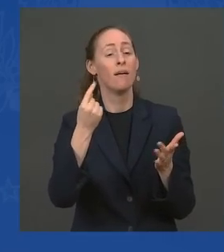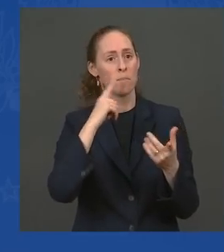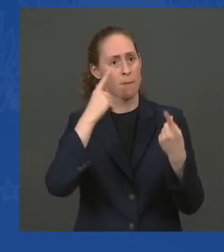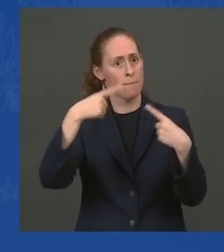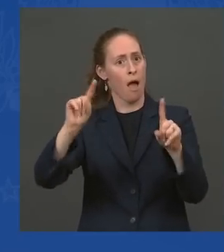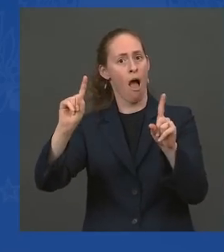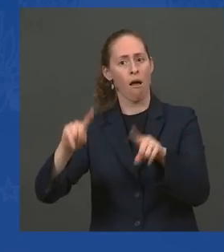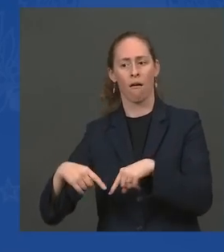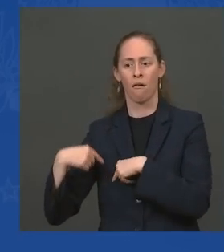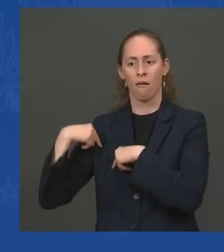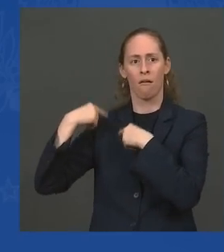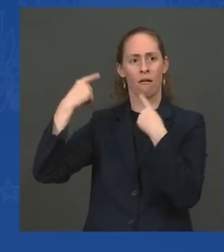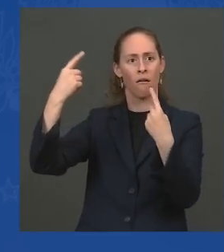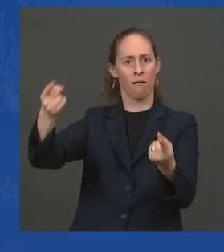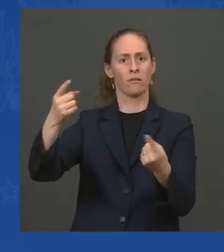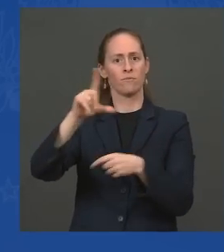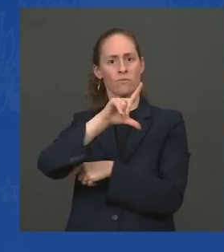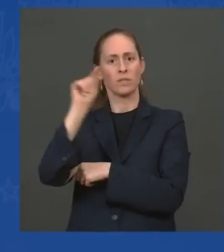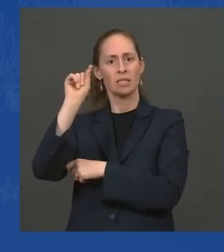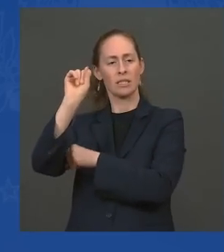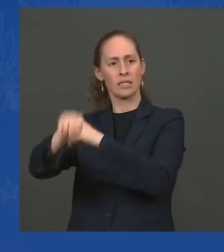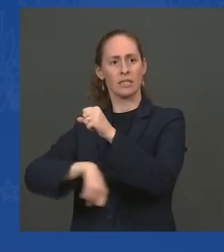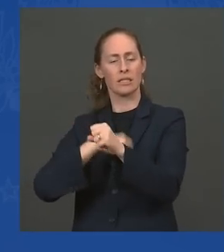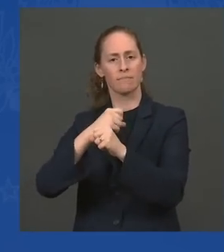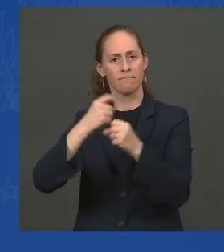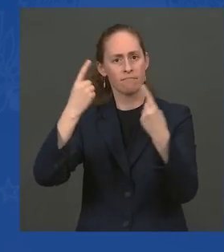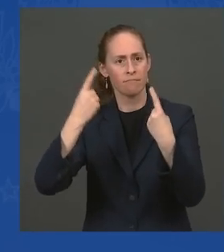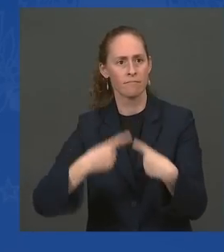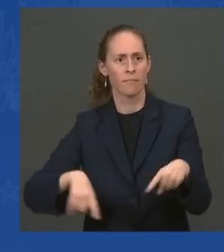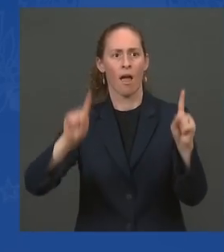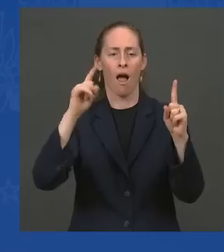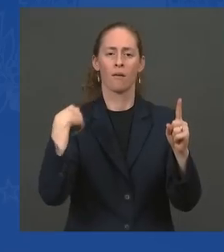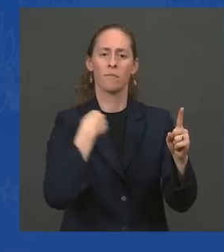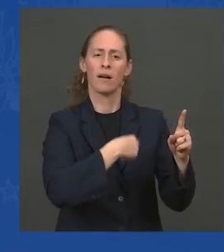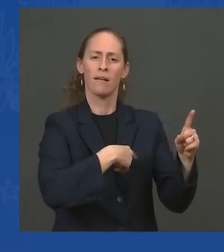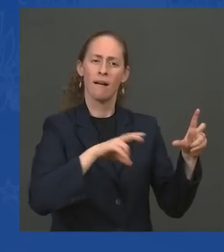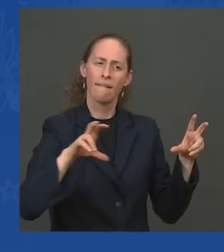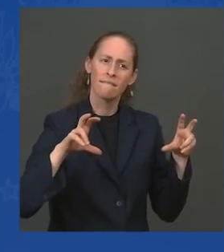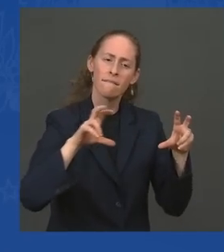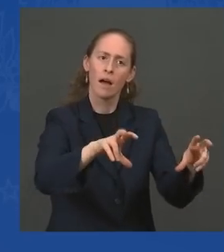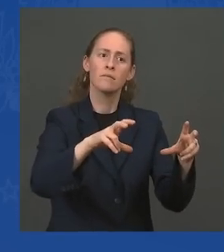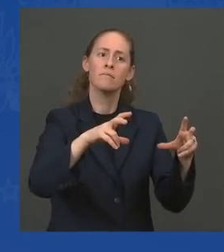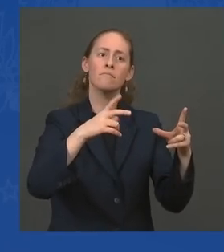in which American infrastructure investment will be far greater [faster] than China's -- the first time in 20 years.